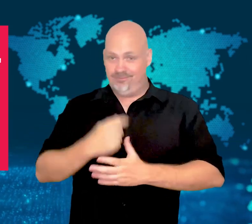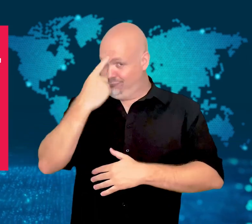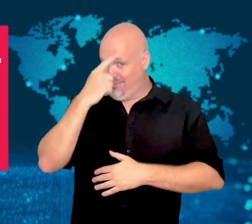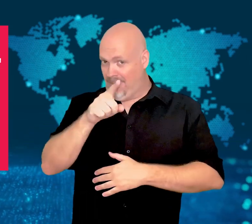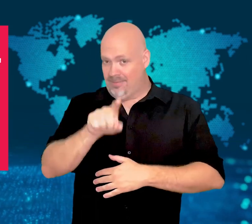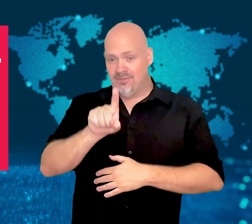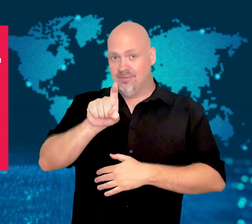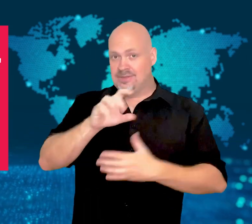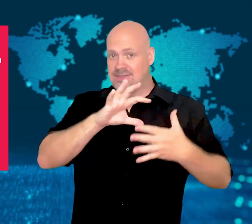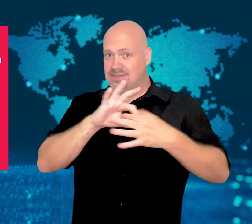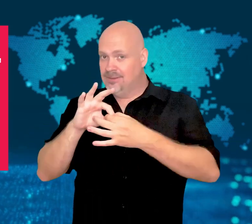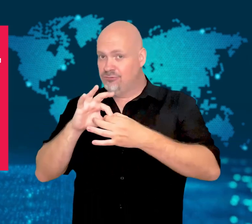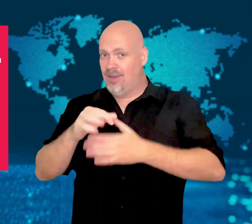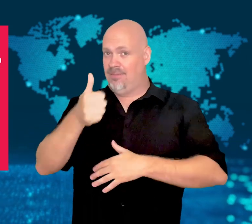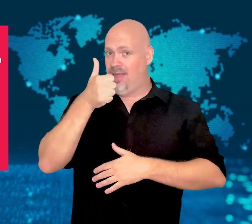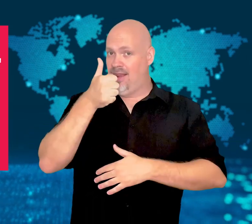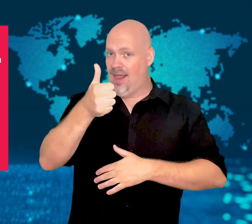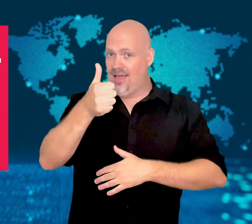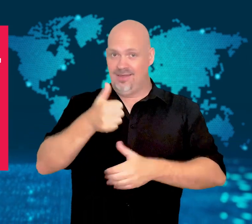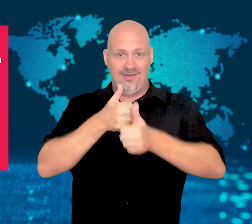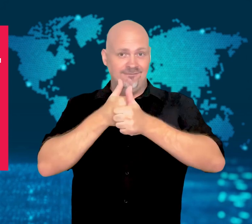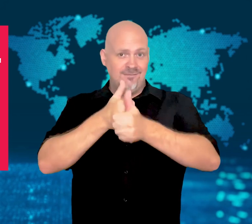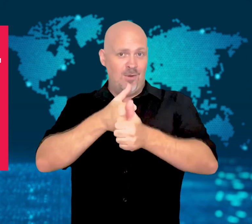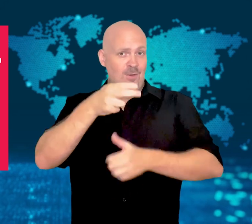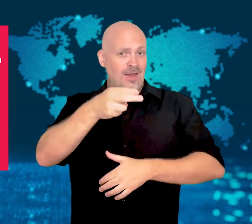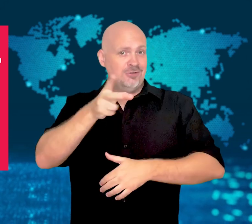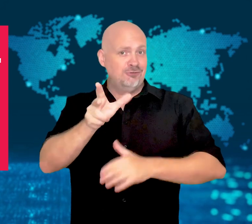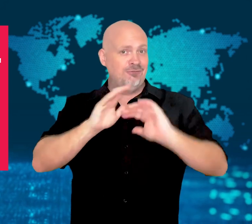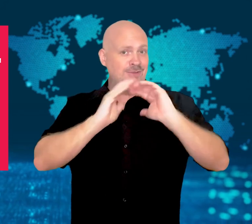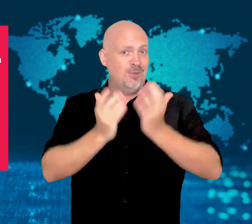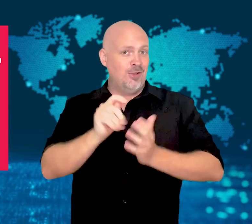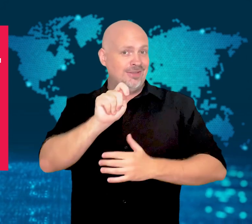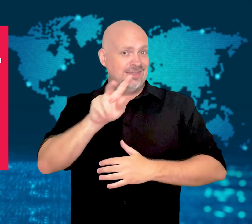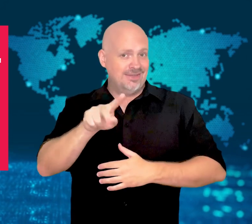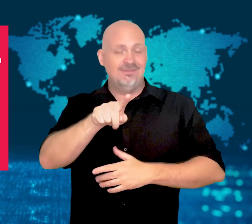Don't forget to subscribe, like, and follow H3 World TV